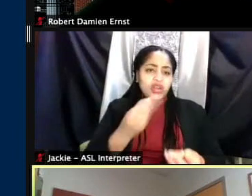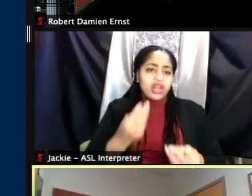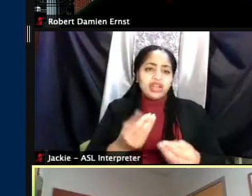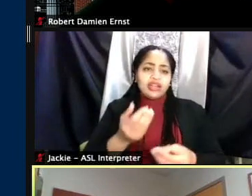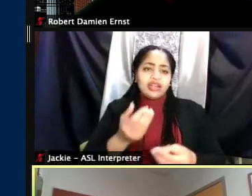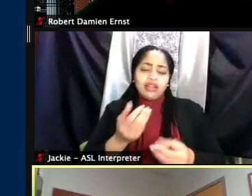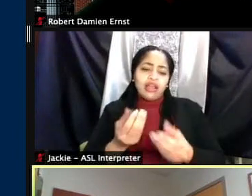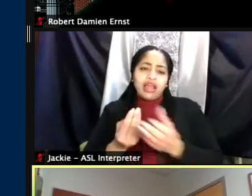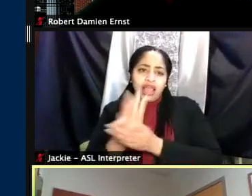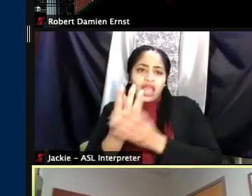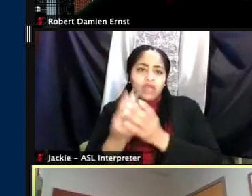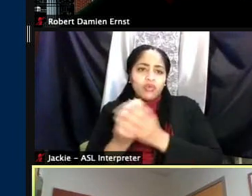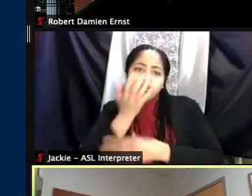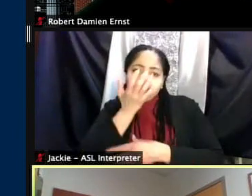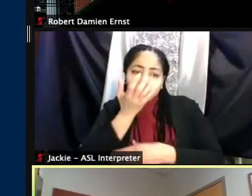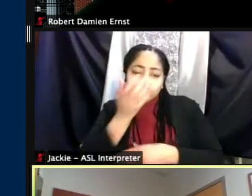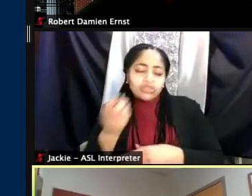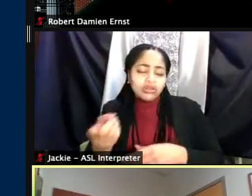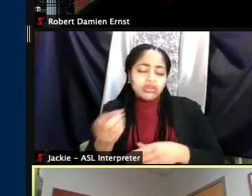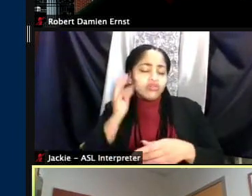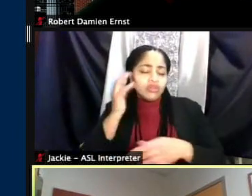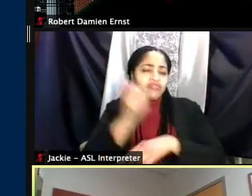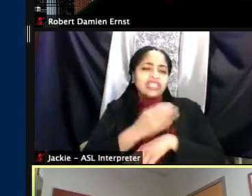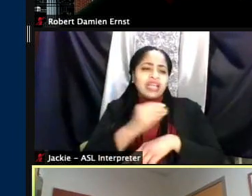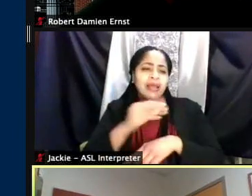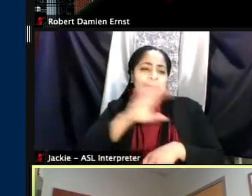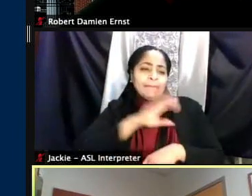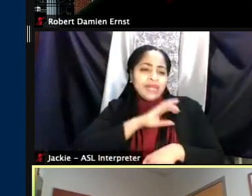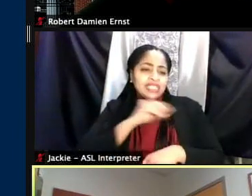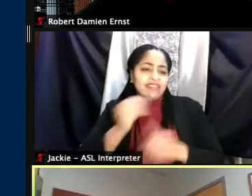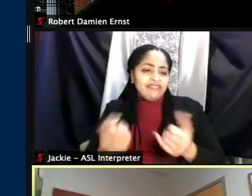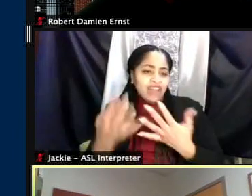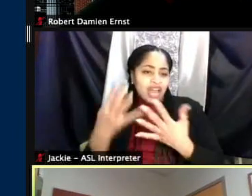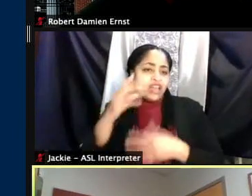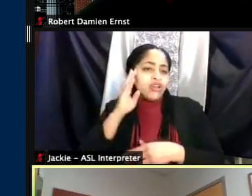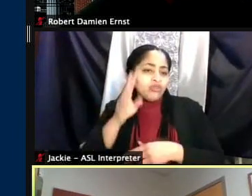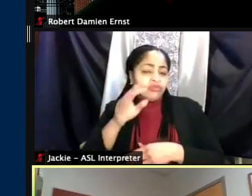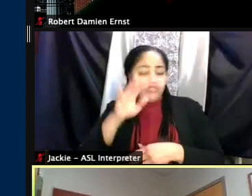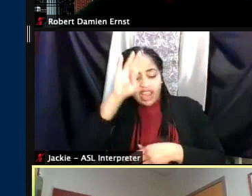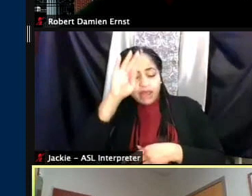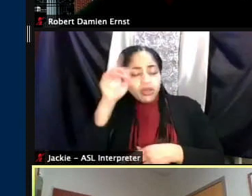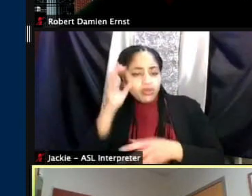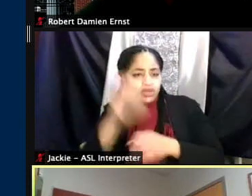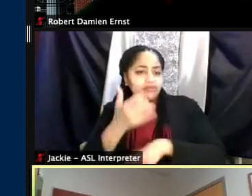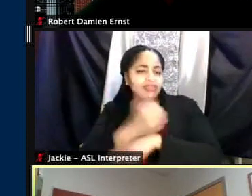police, fire are getting vaccinated in that stage. And there are others too.